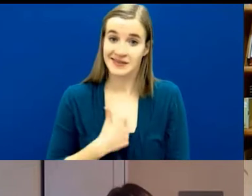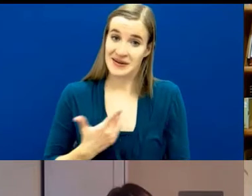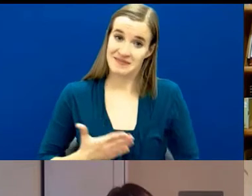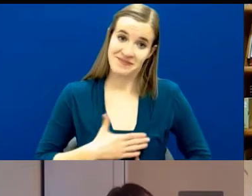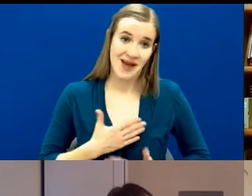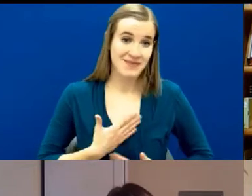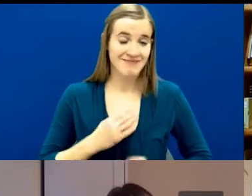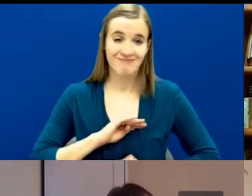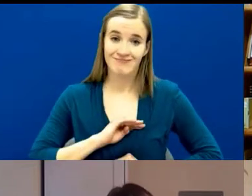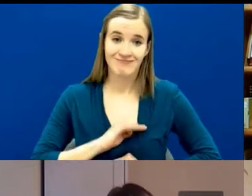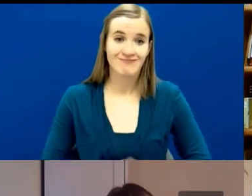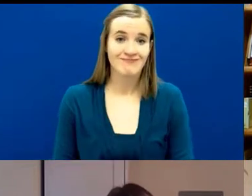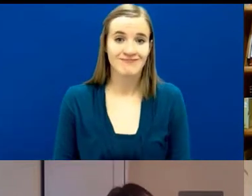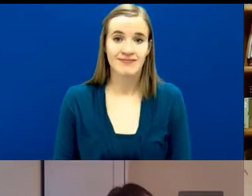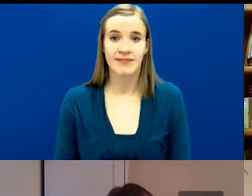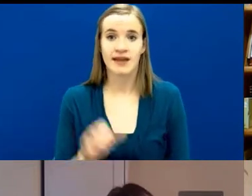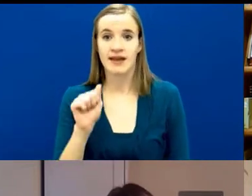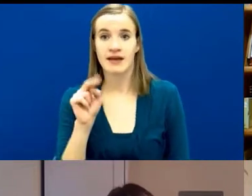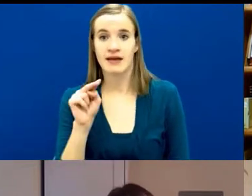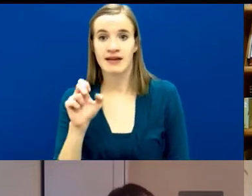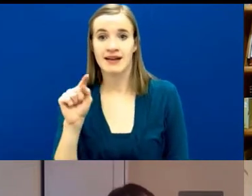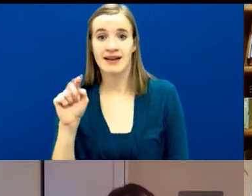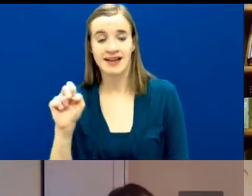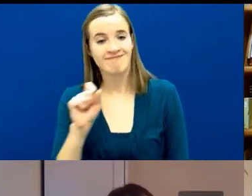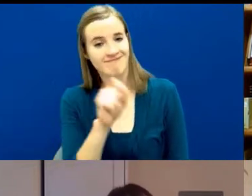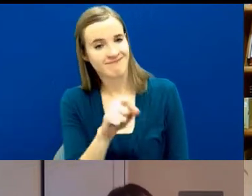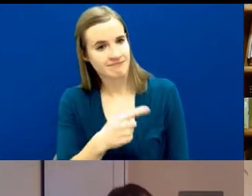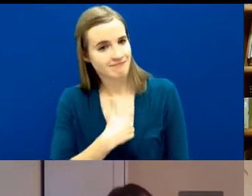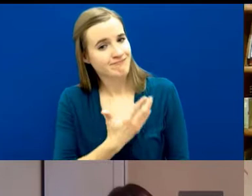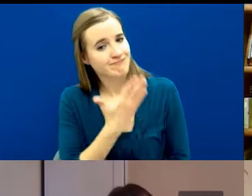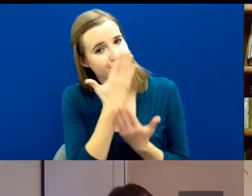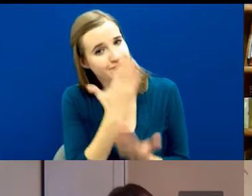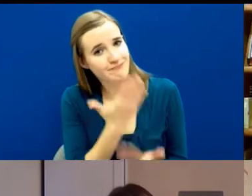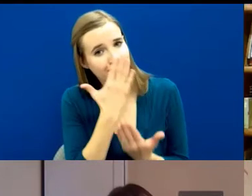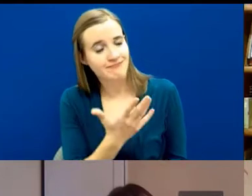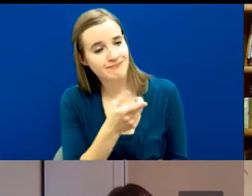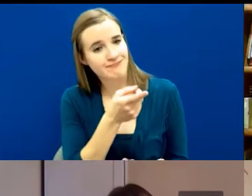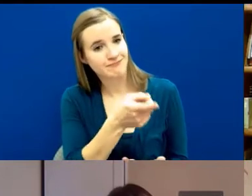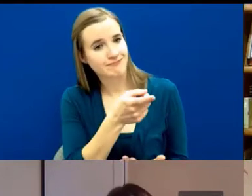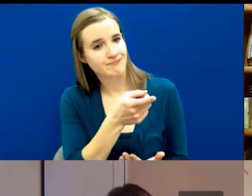Annette: Yeah. Well, I am very grateful that you were willing to take a risk